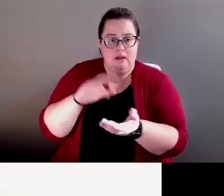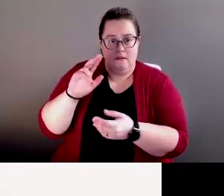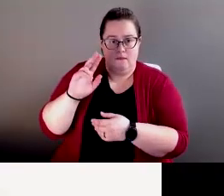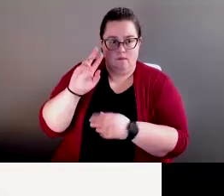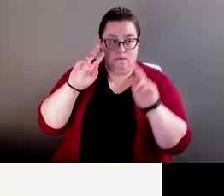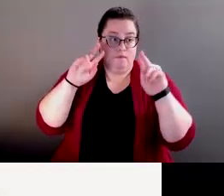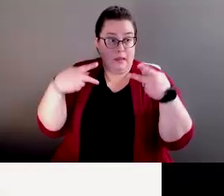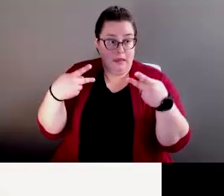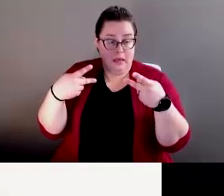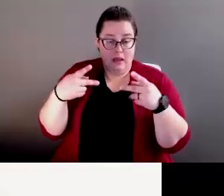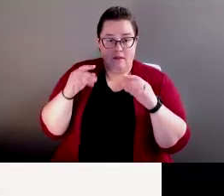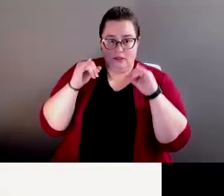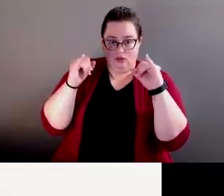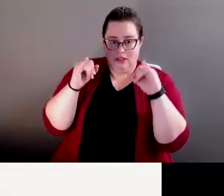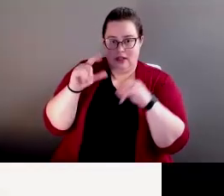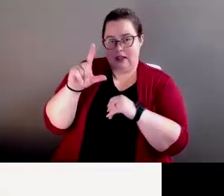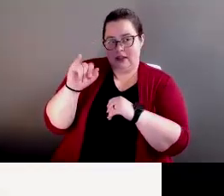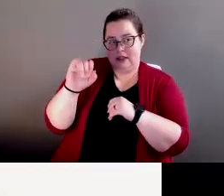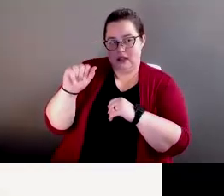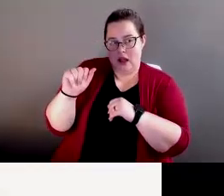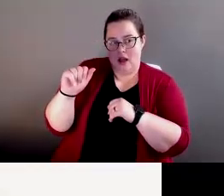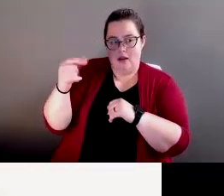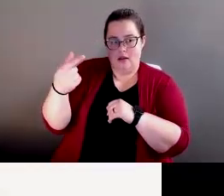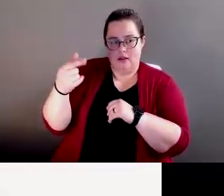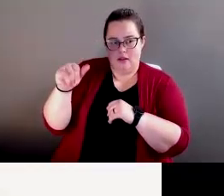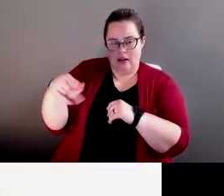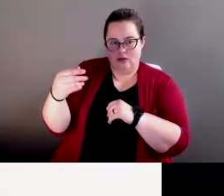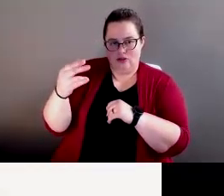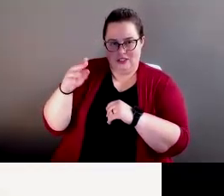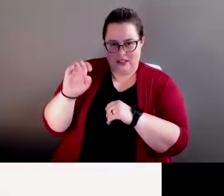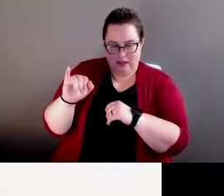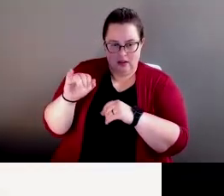she has provided, sort of like a grab and go breakfast in OAB 114